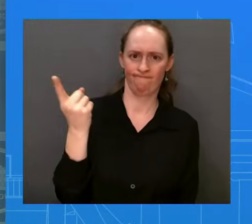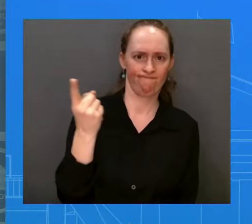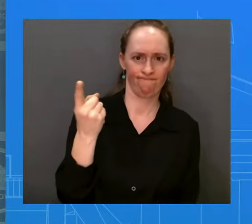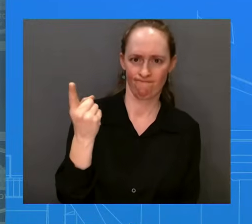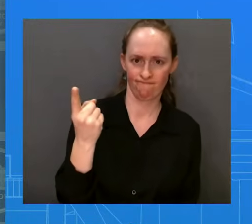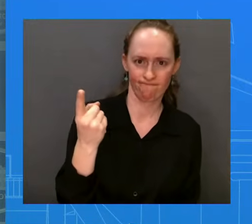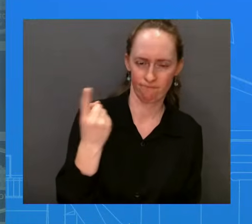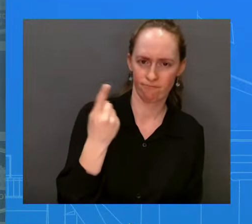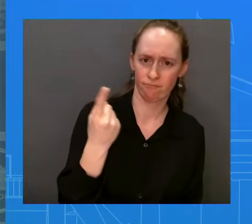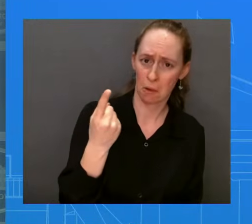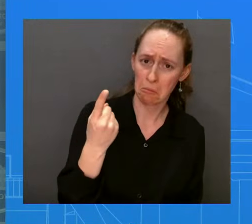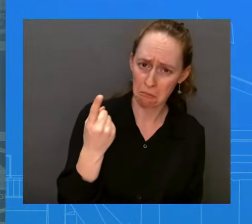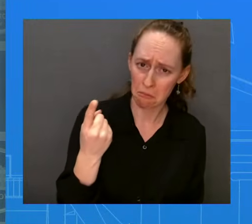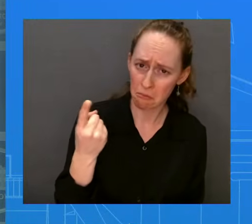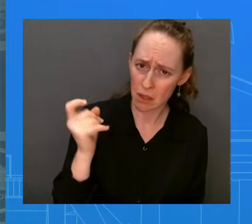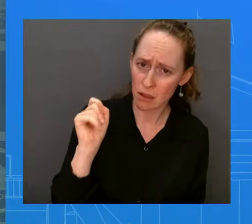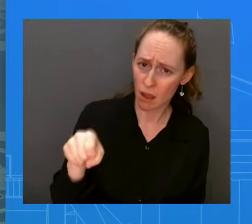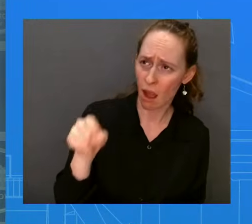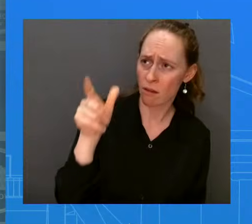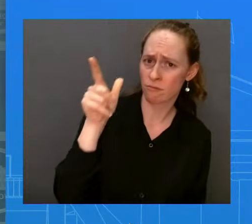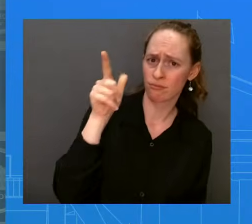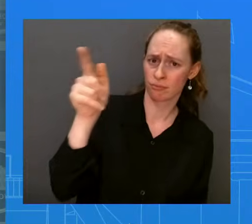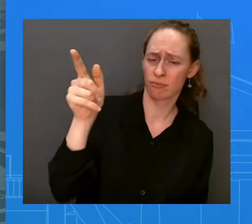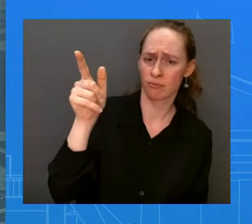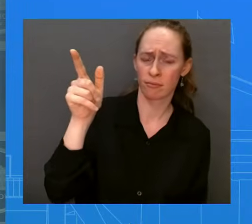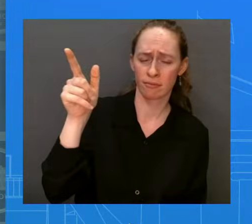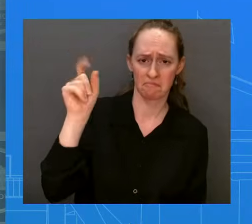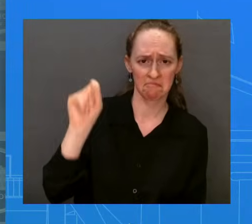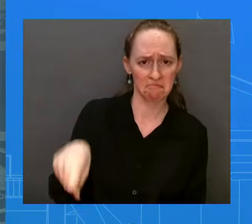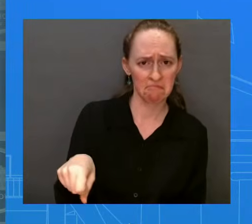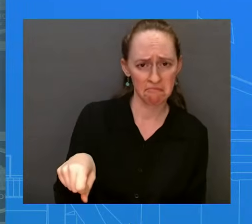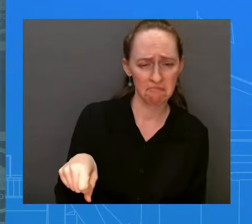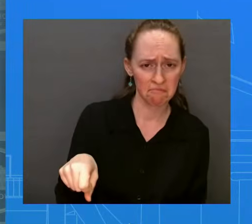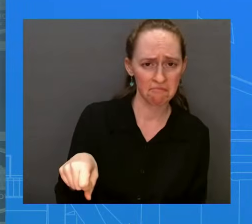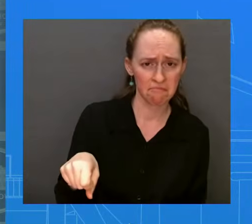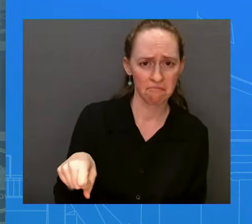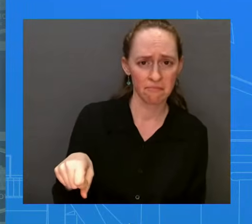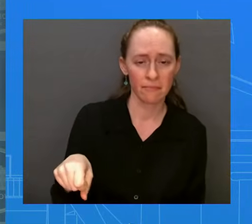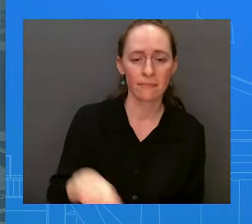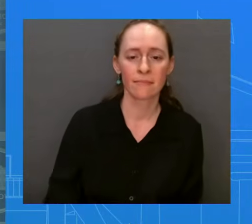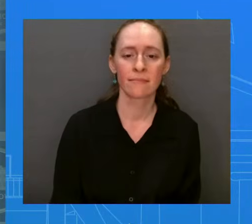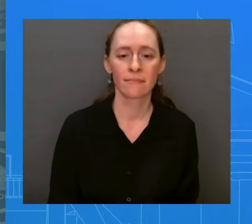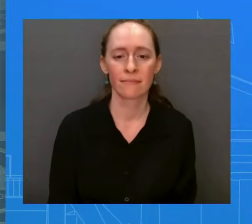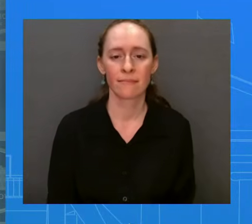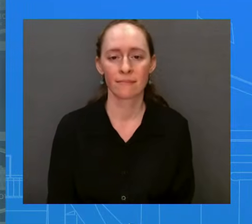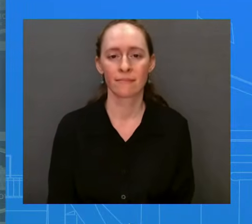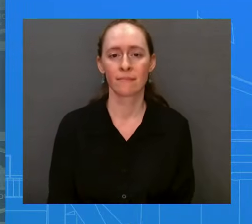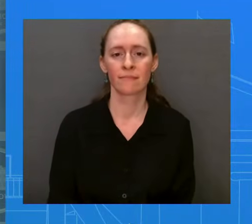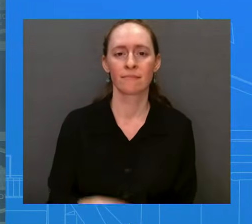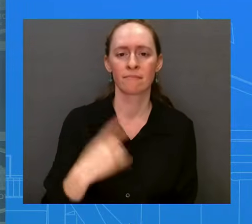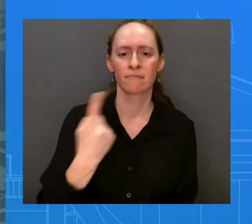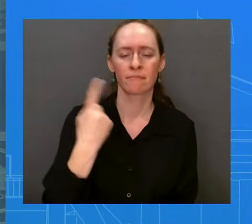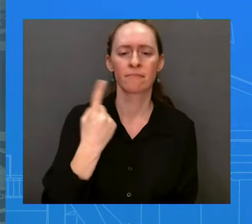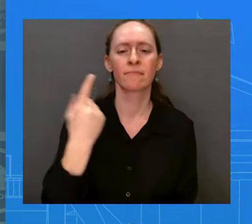was through fighter aircraft and through the Sidewinder air-to-air missiles. And they looked at -- and he talked about this.